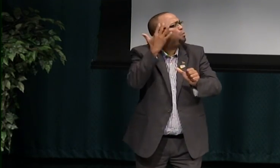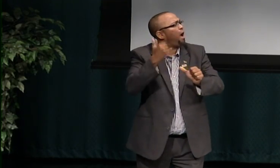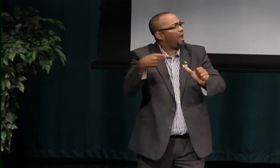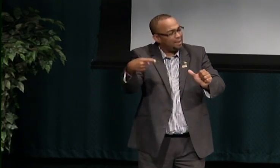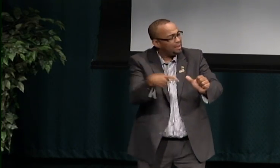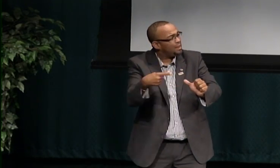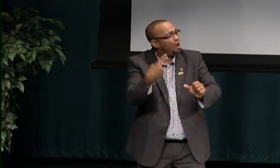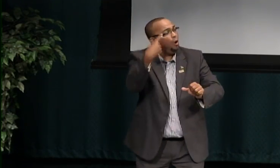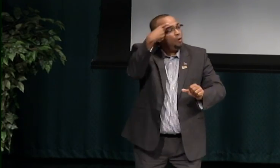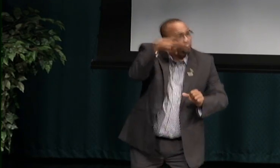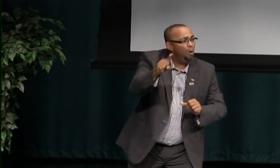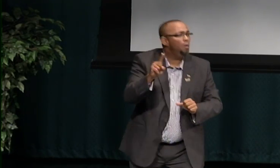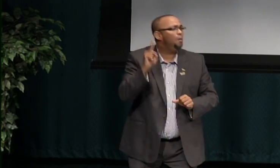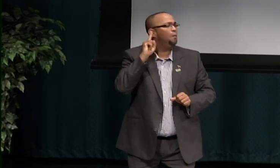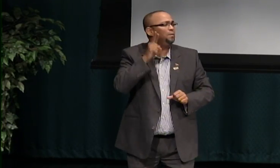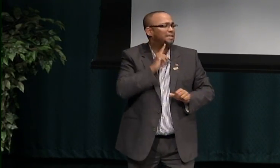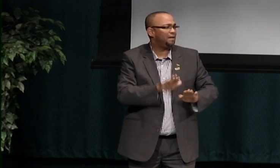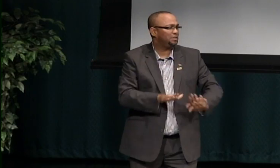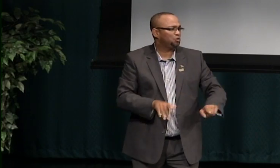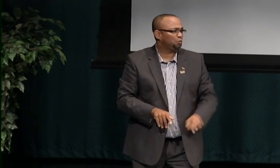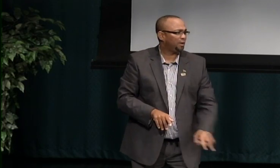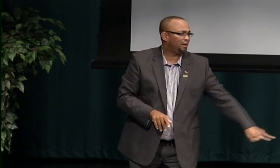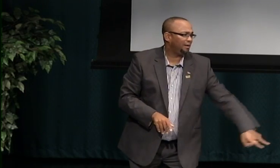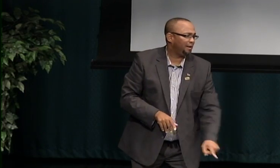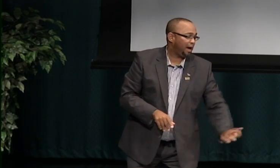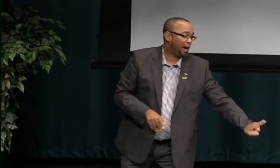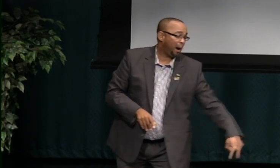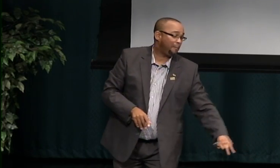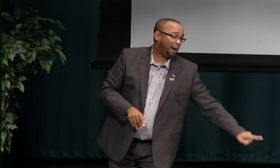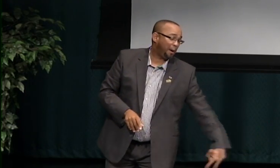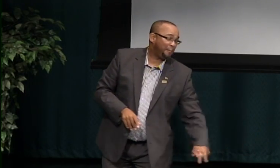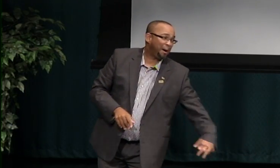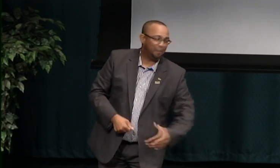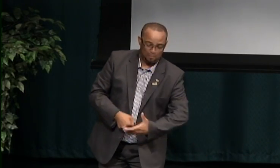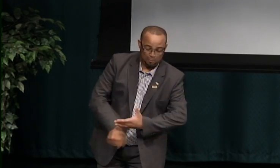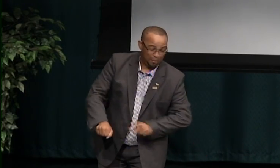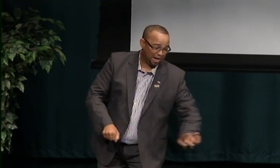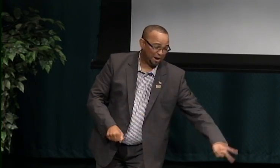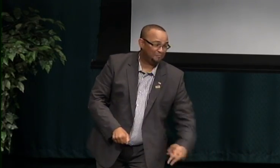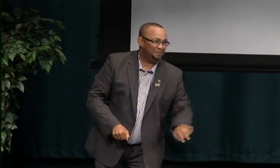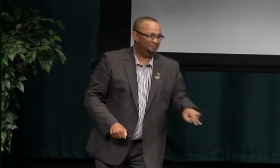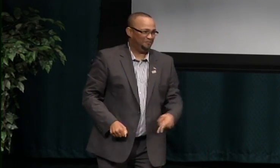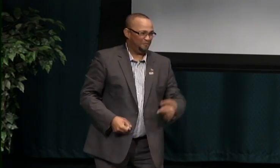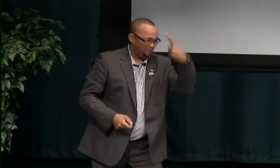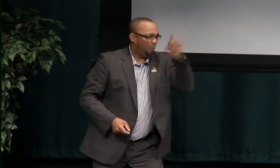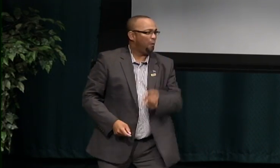And I expect you to do so for the future generations